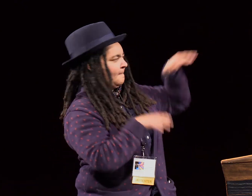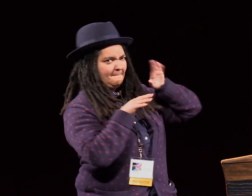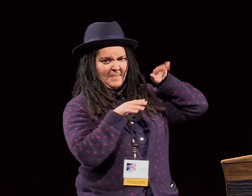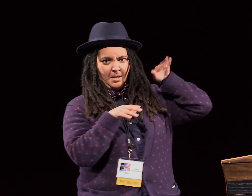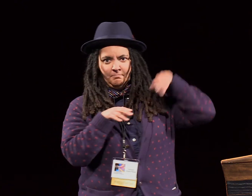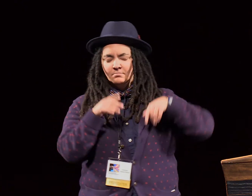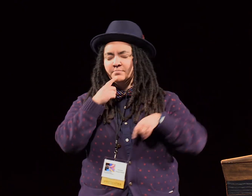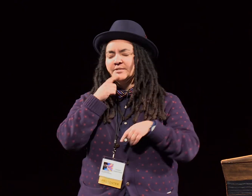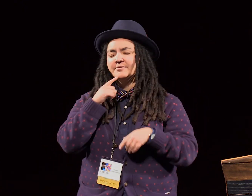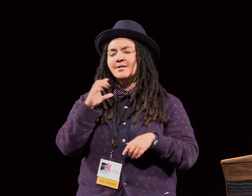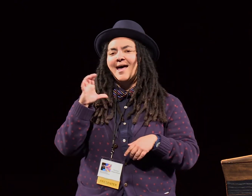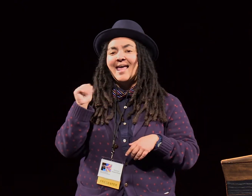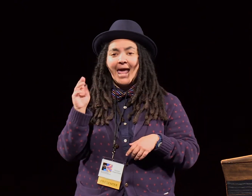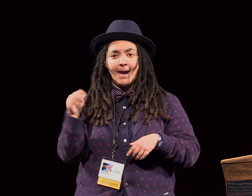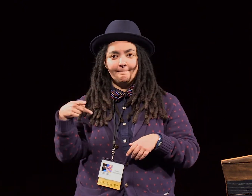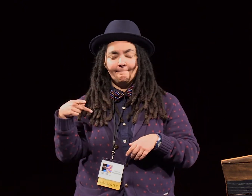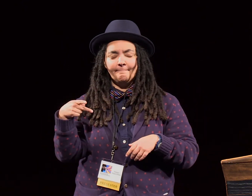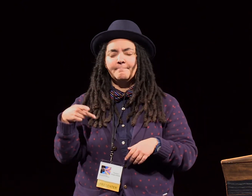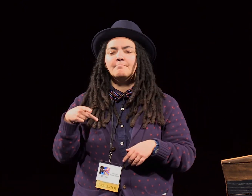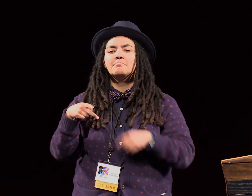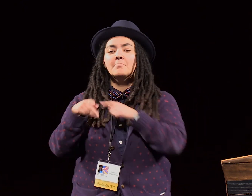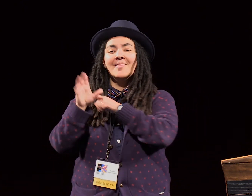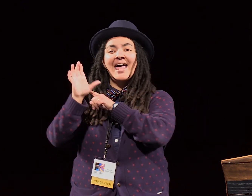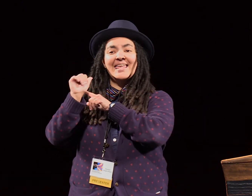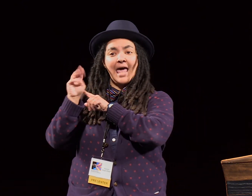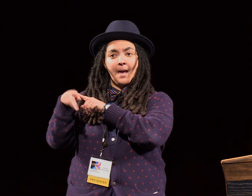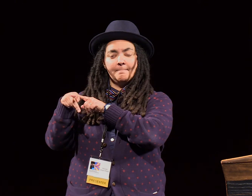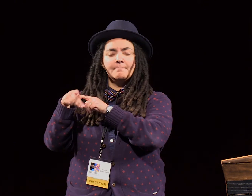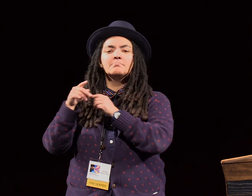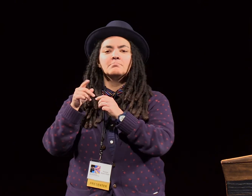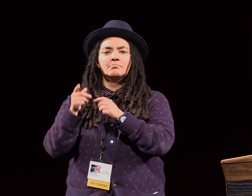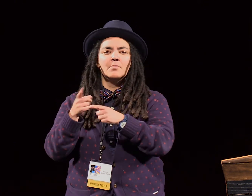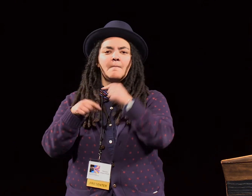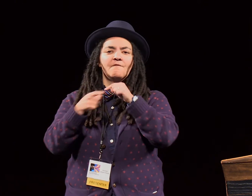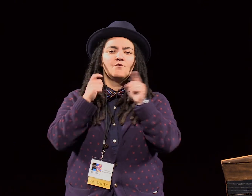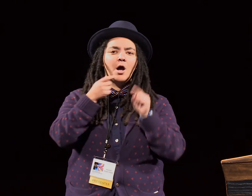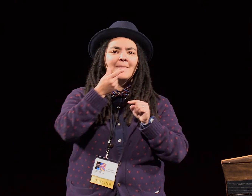So, the two of them, as you can see on the bottom of the screen, researched camp.